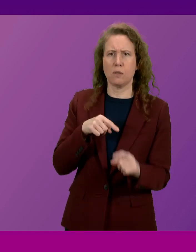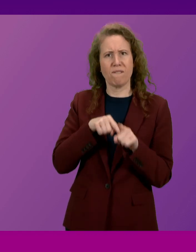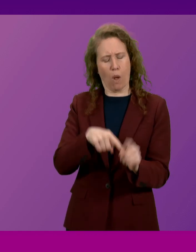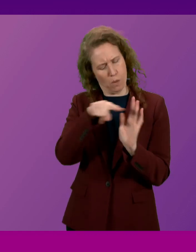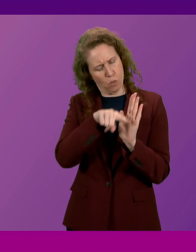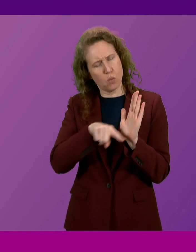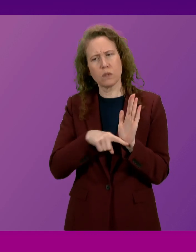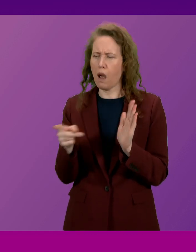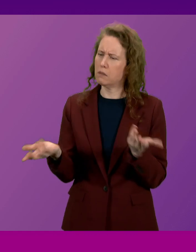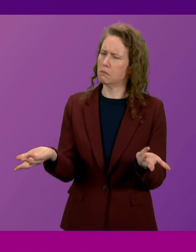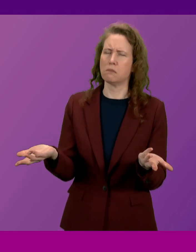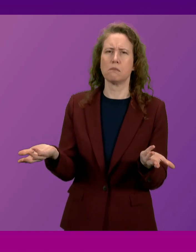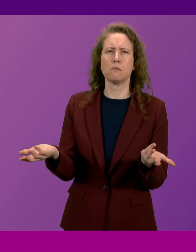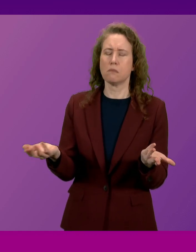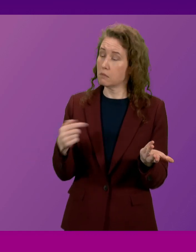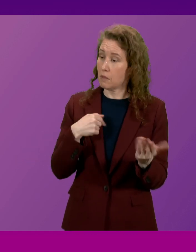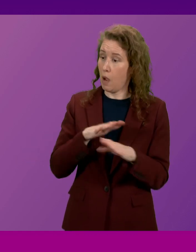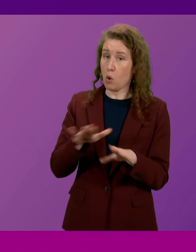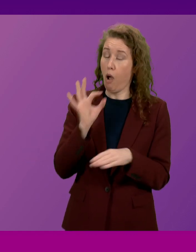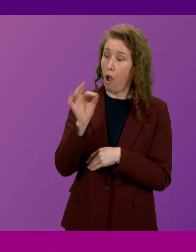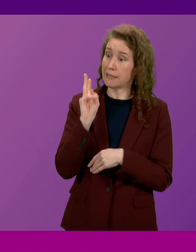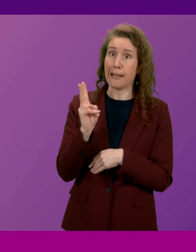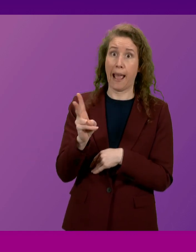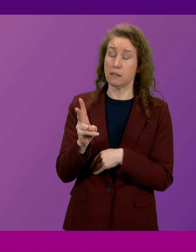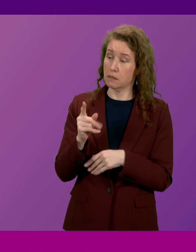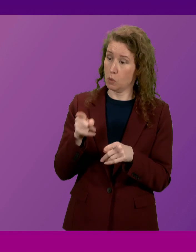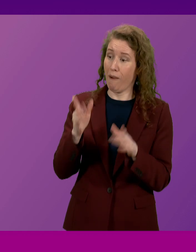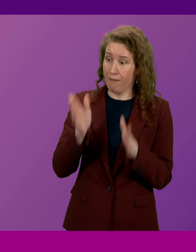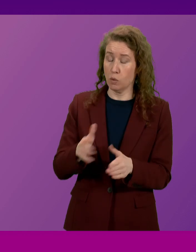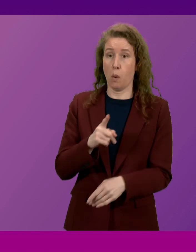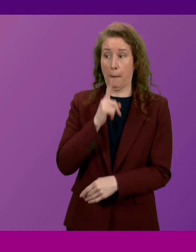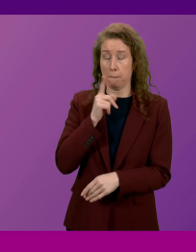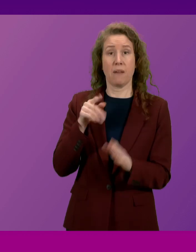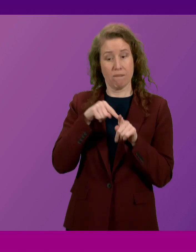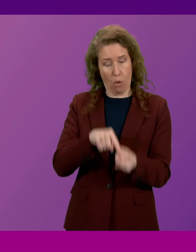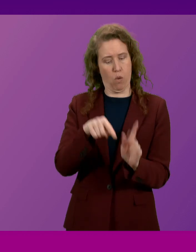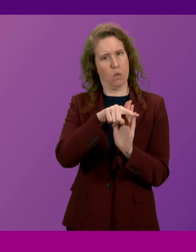of this Parliament. I will not ask again that you adhere to those standing orders.